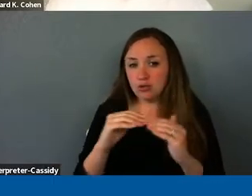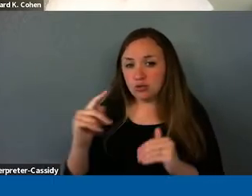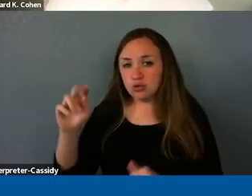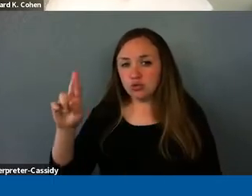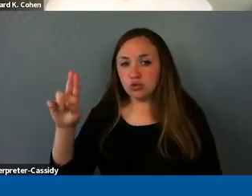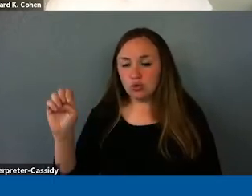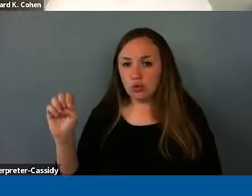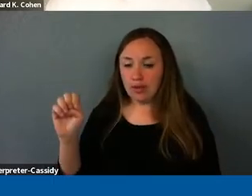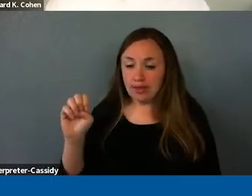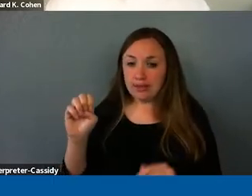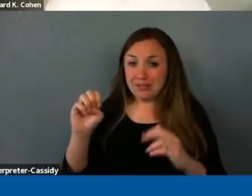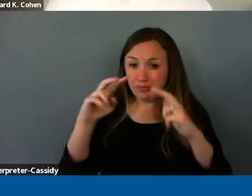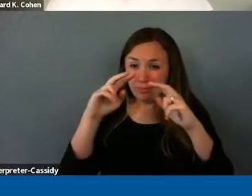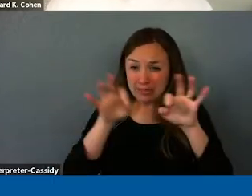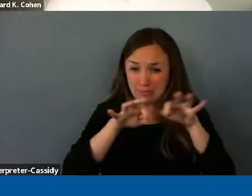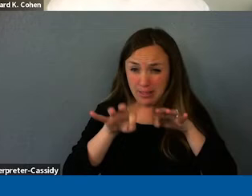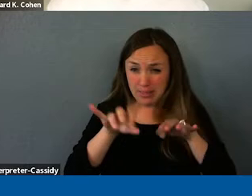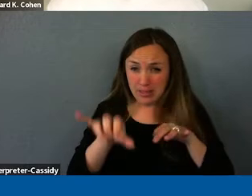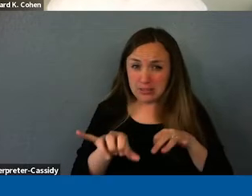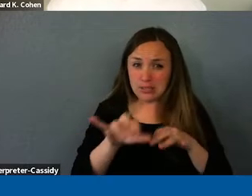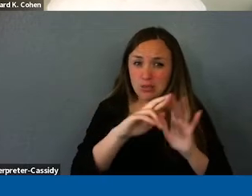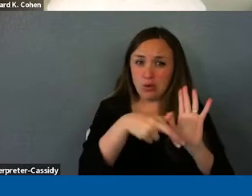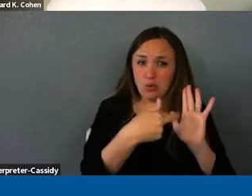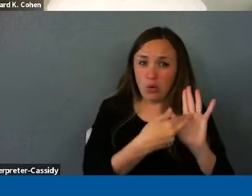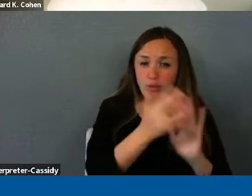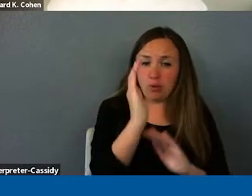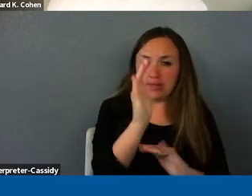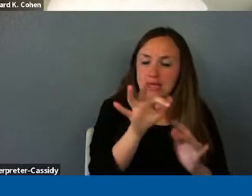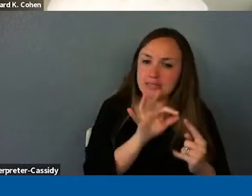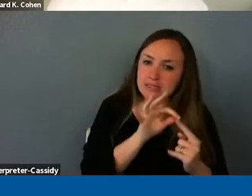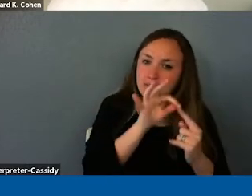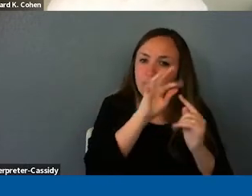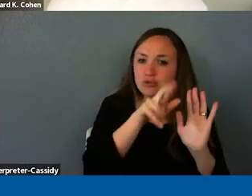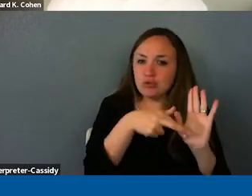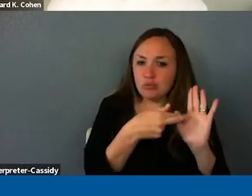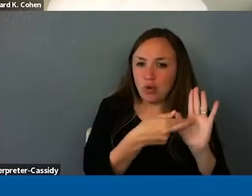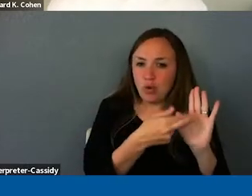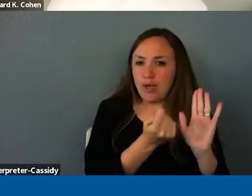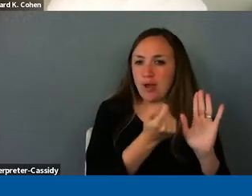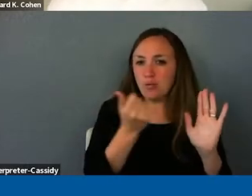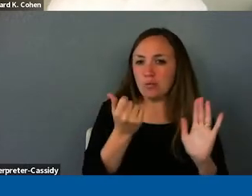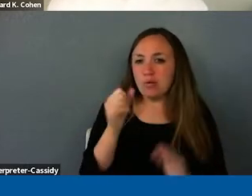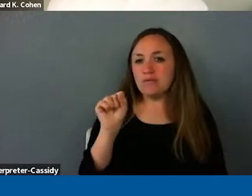Now to break this down, the role of presentation is a very special role. It basically removes the semantics of an element.